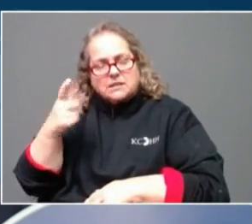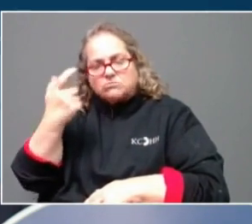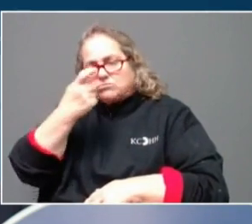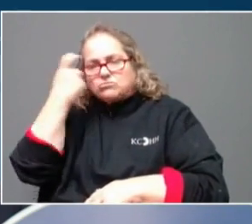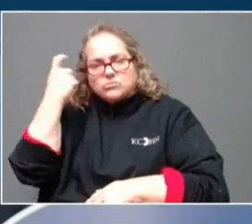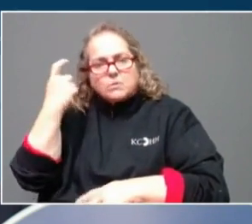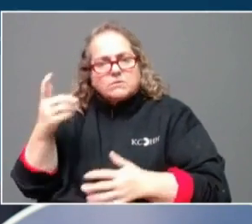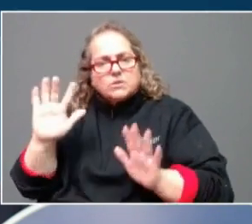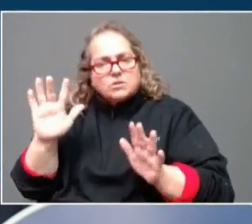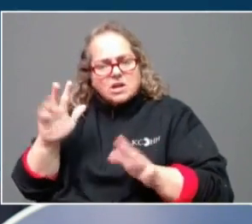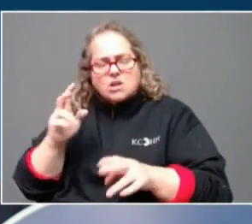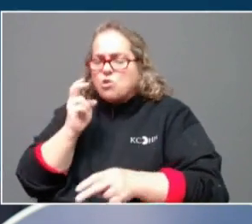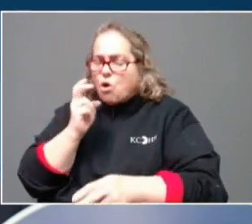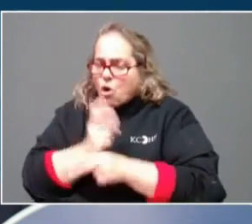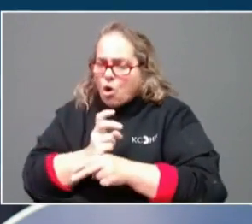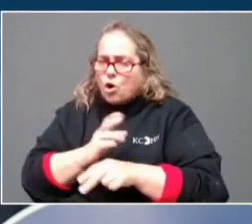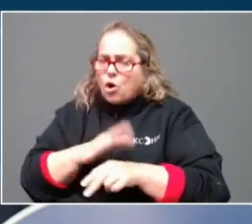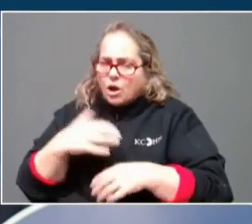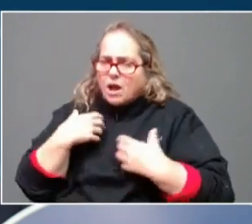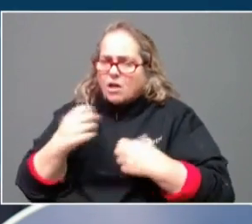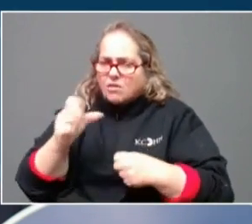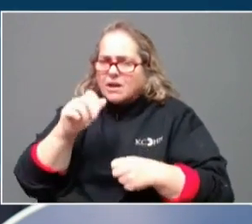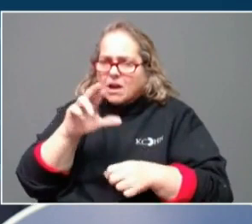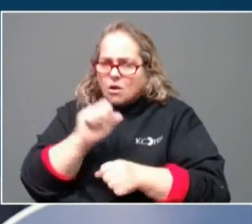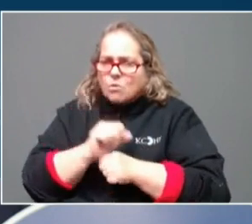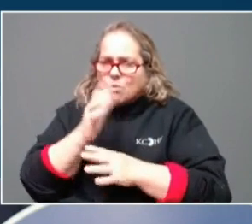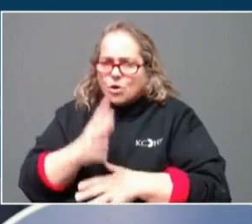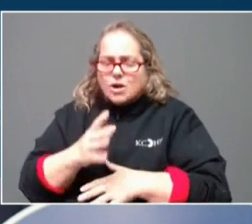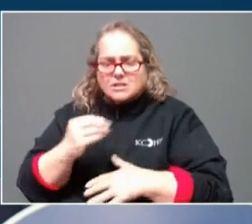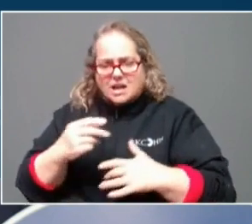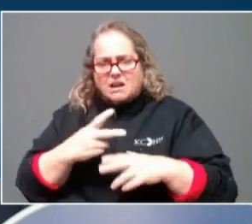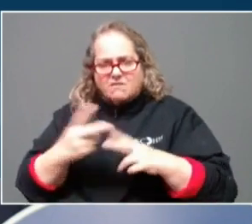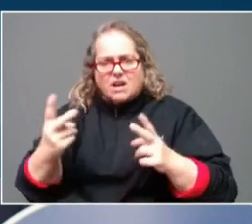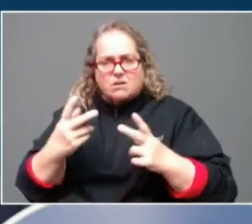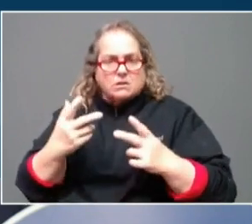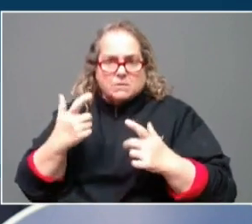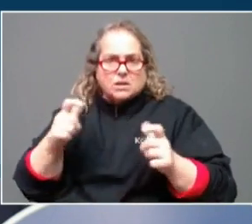healthcare workers and a real concern for ultimately the sustainability of